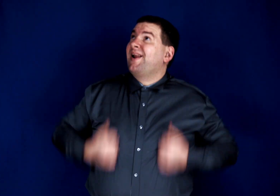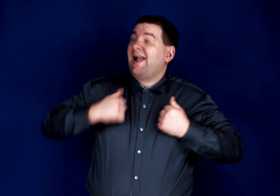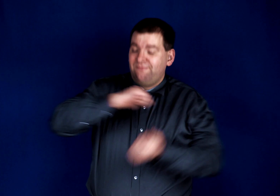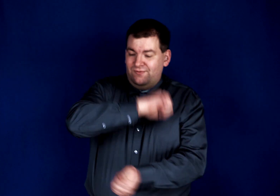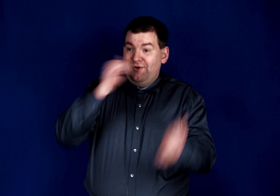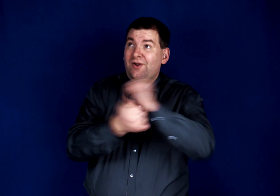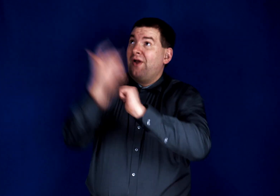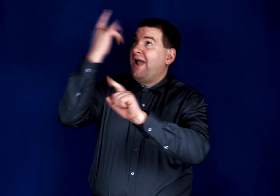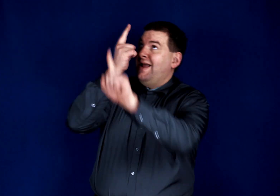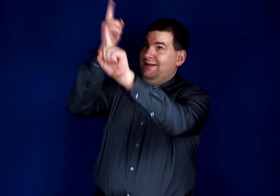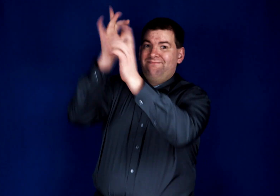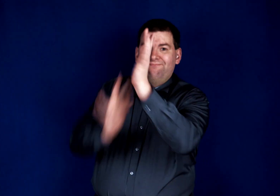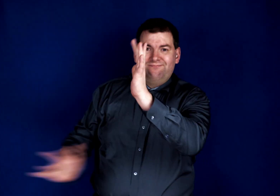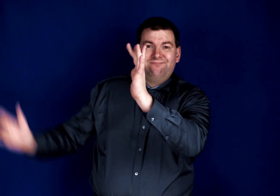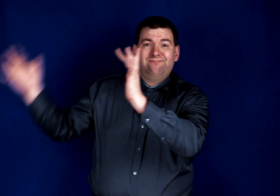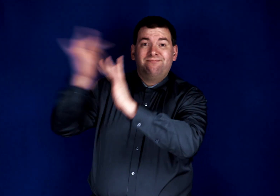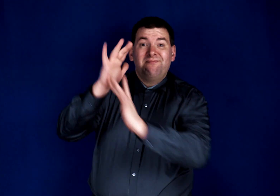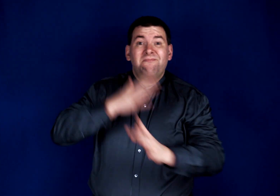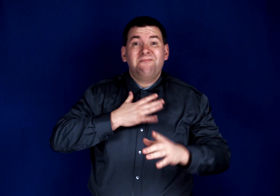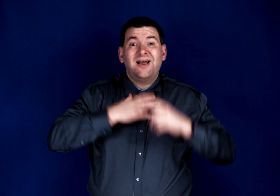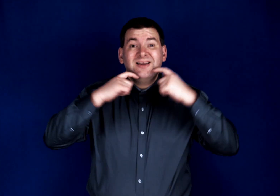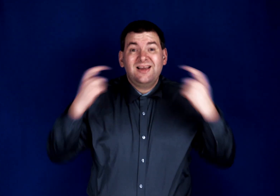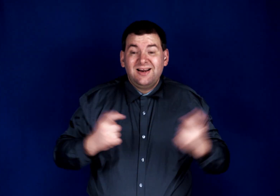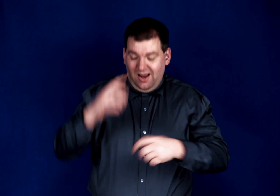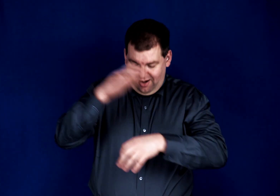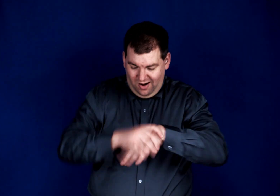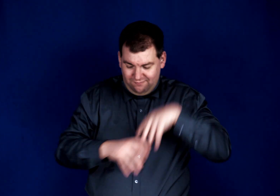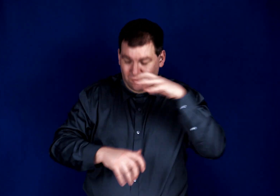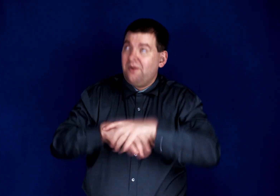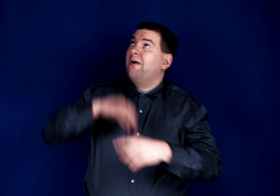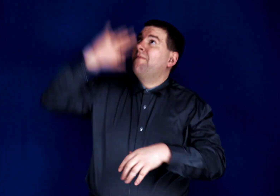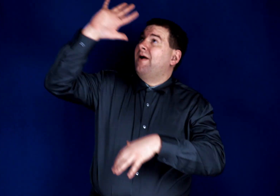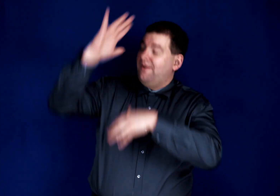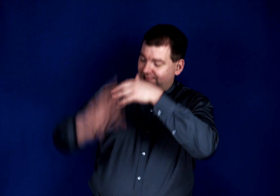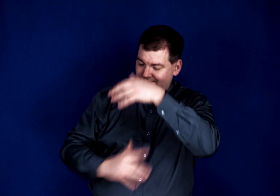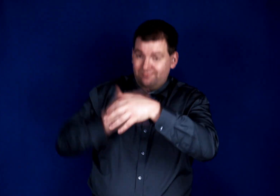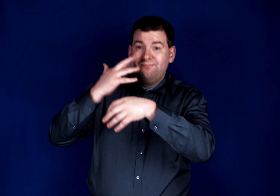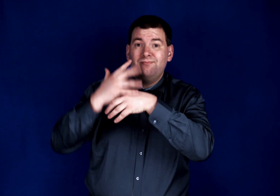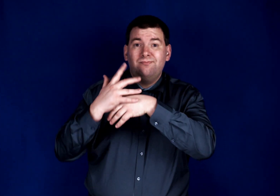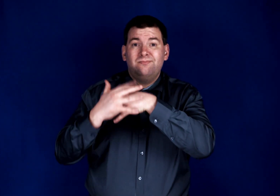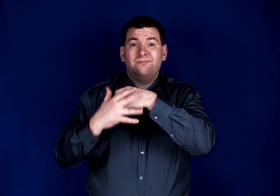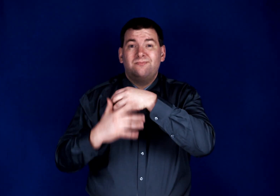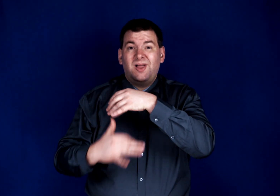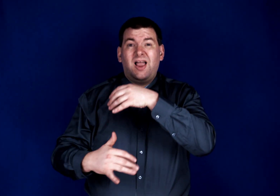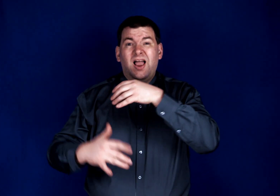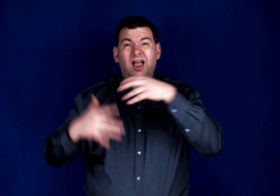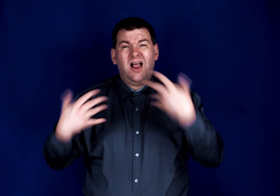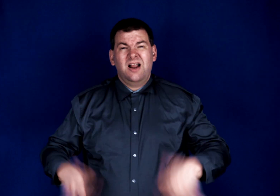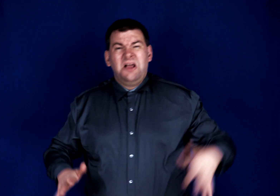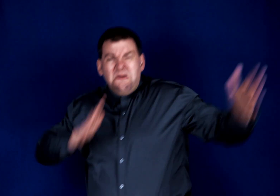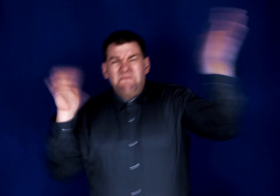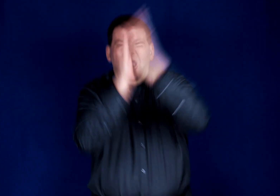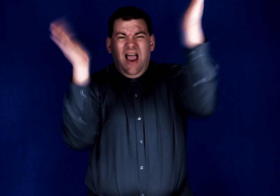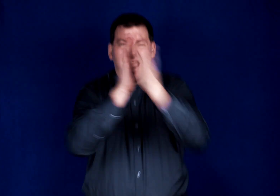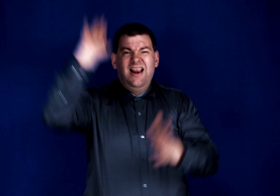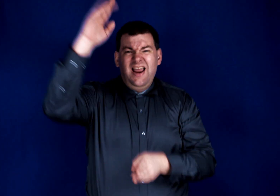my life around. My sins have been covered by His blood. Praise His name,